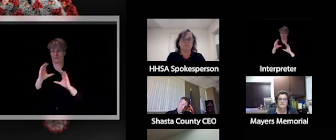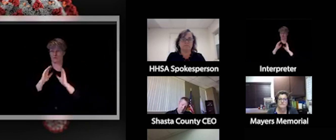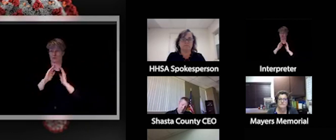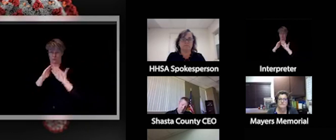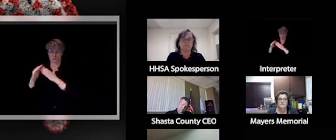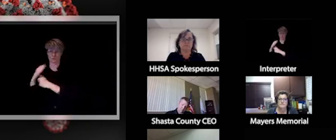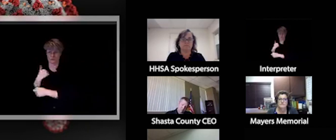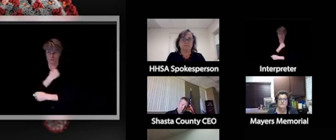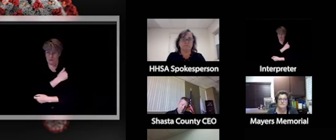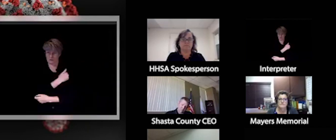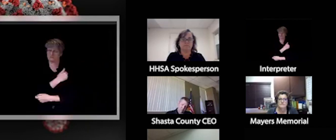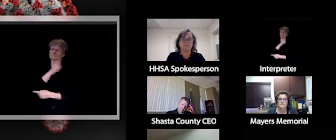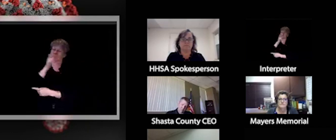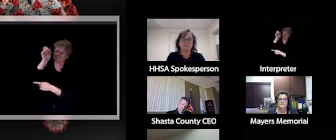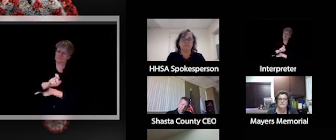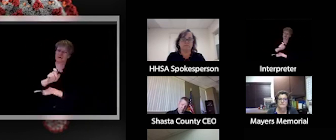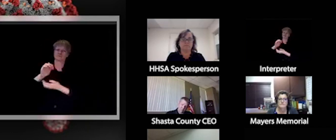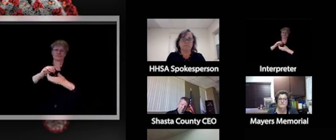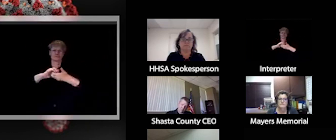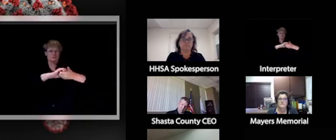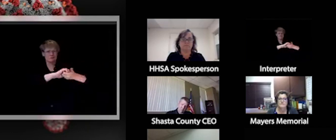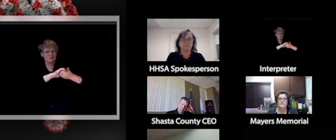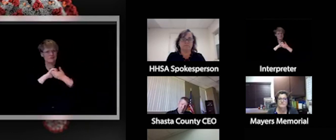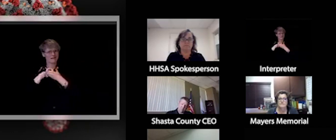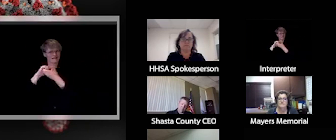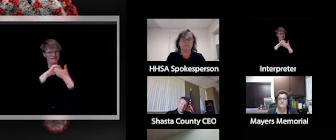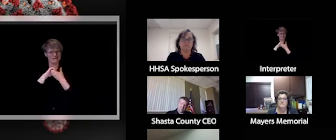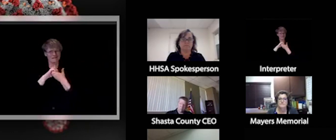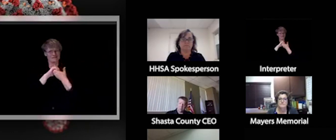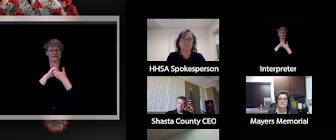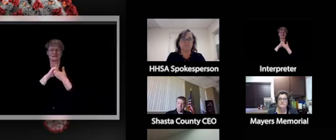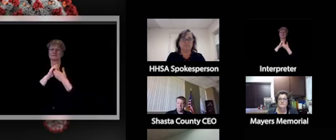the health of our community, especially our vulnerable members, but, number two, to keep